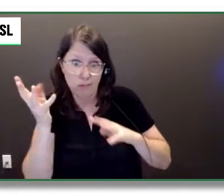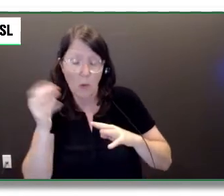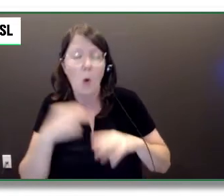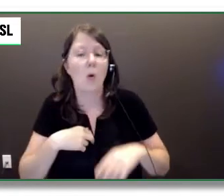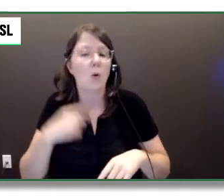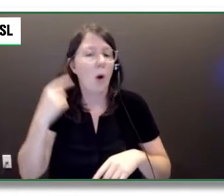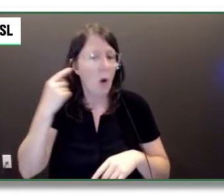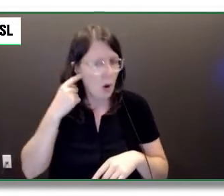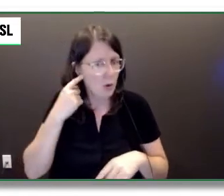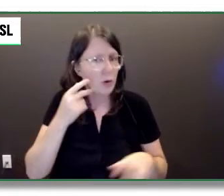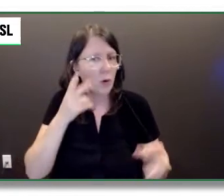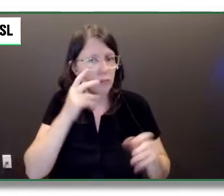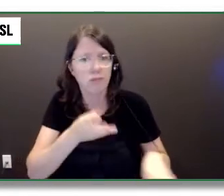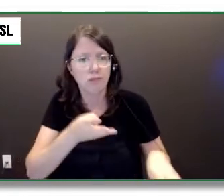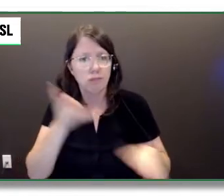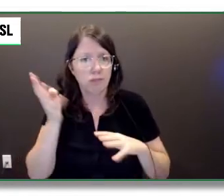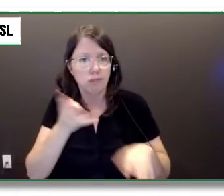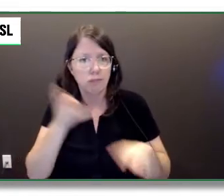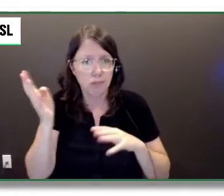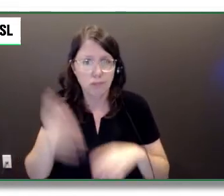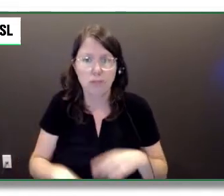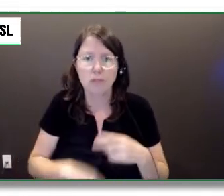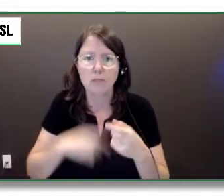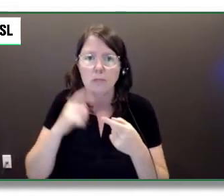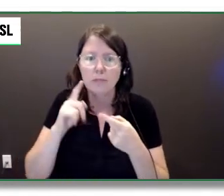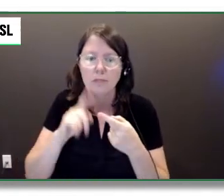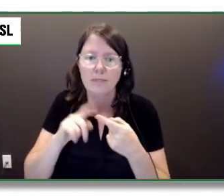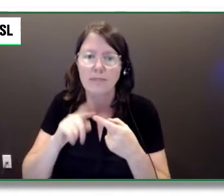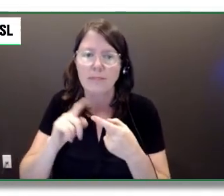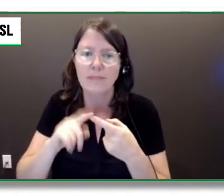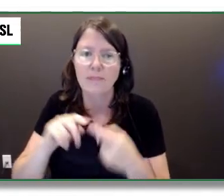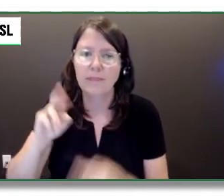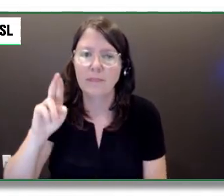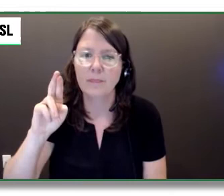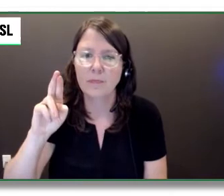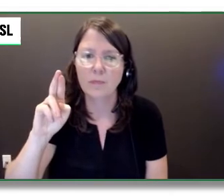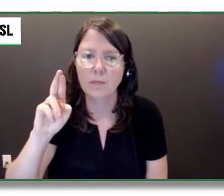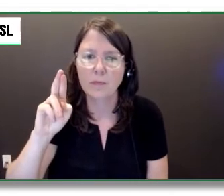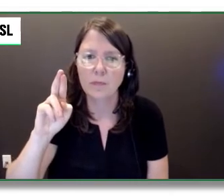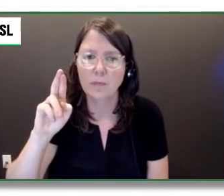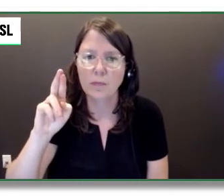phone app where you can live stream live audio from forests around the world. This